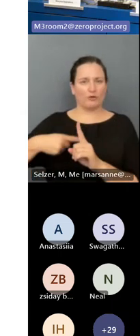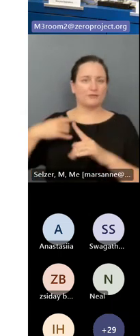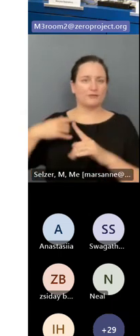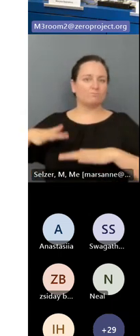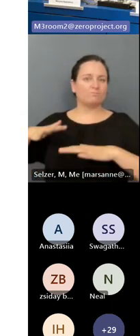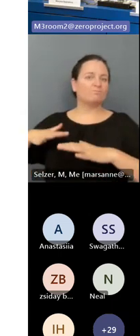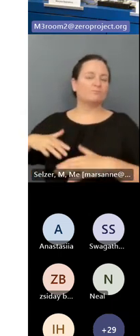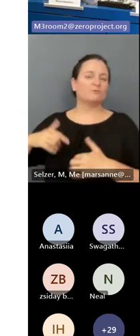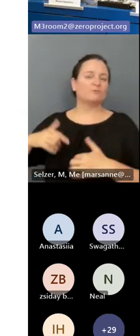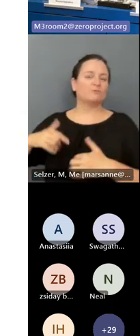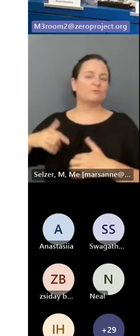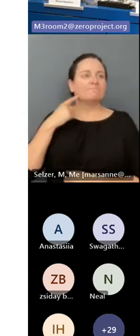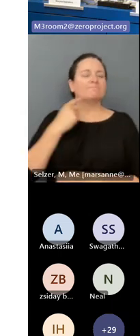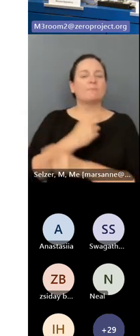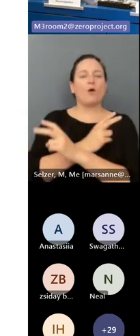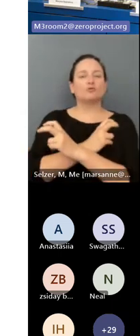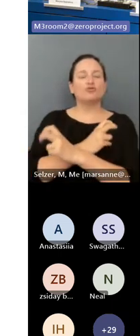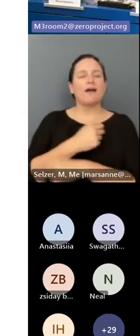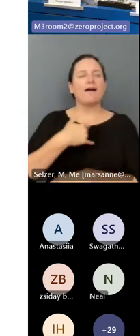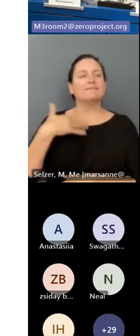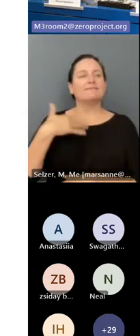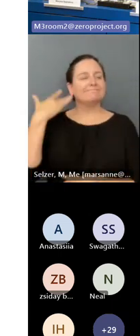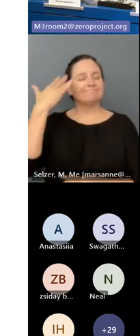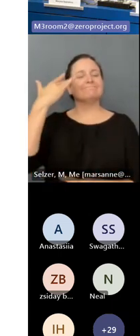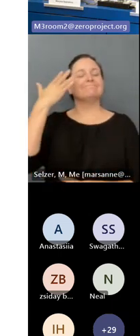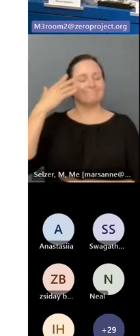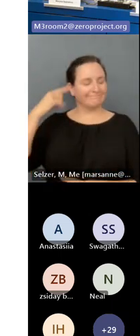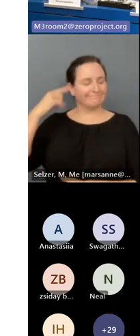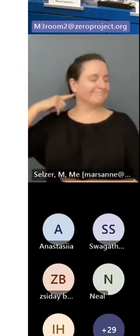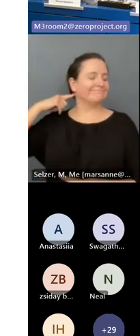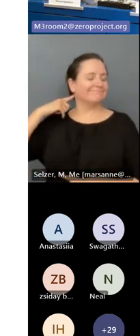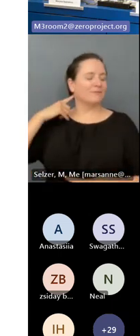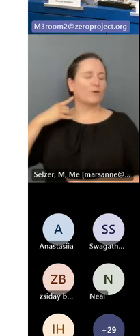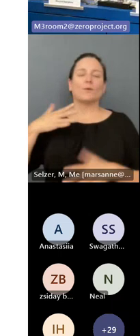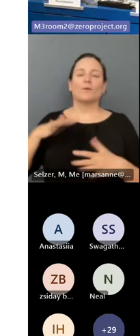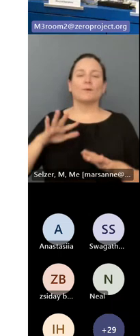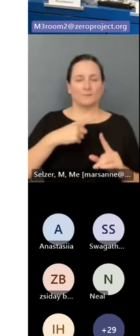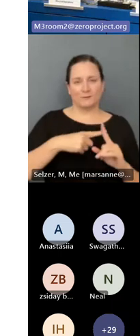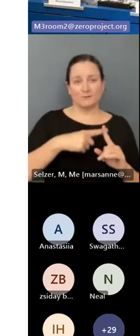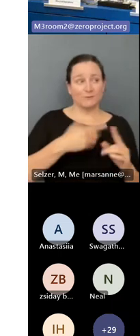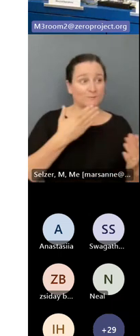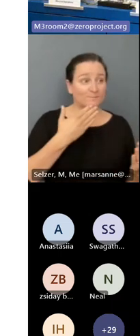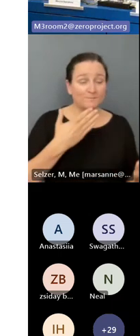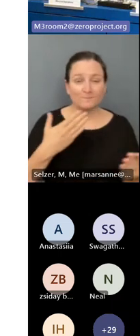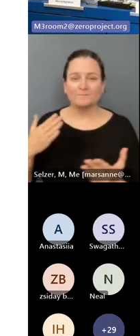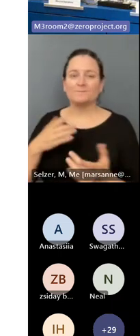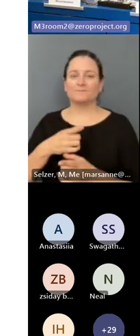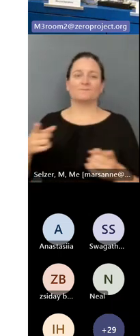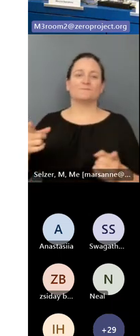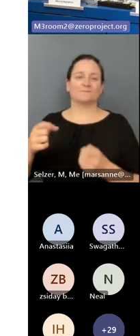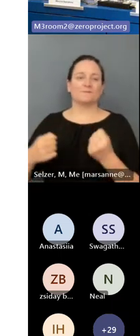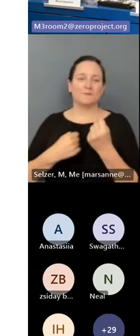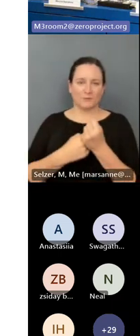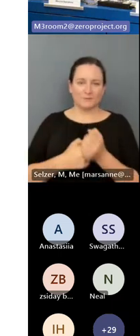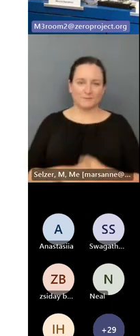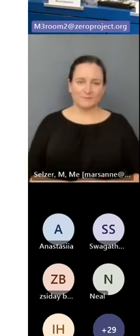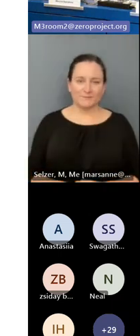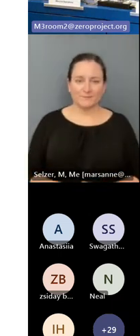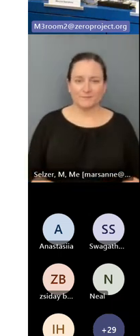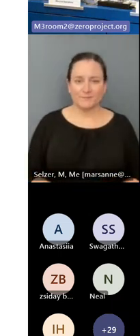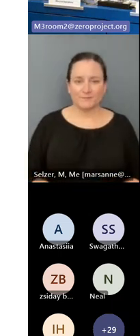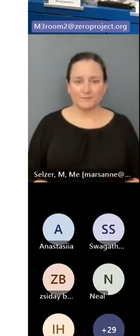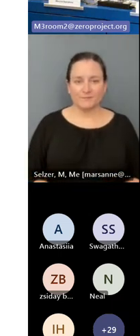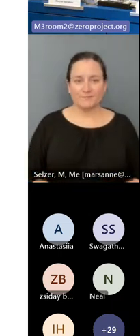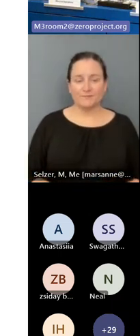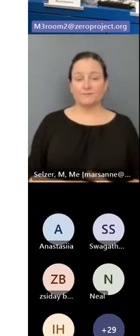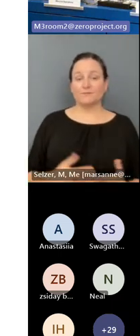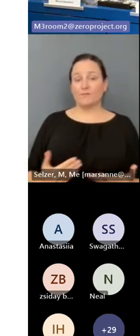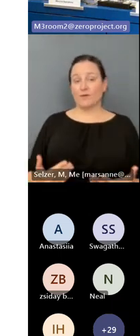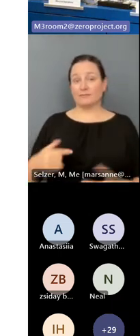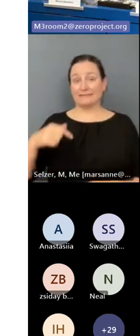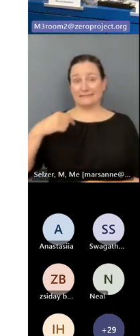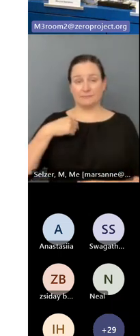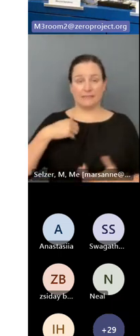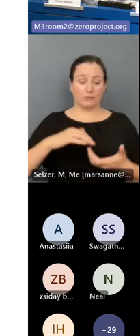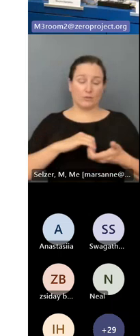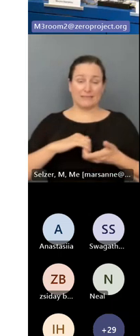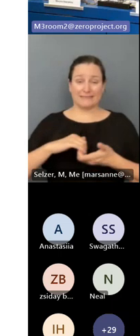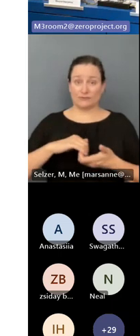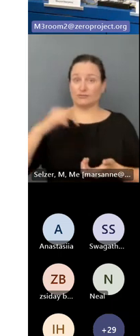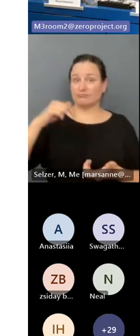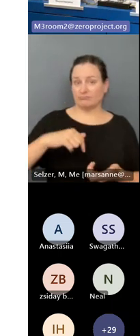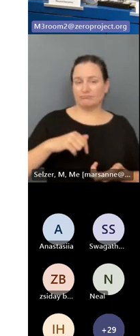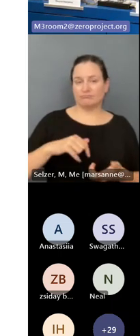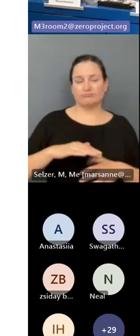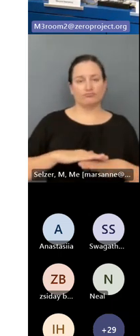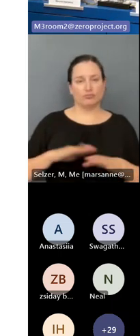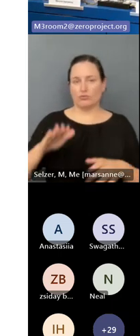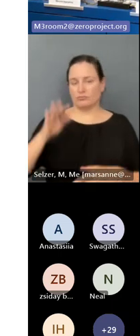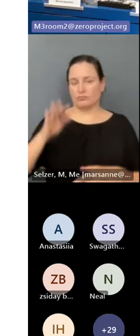like to thank you for the support. I am from CSR Ukraine, an NGO, and now I am in Kyiv,